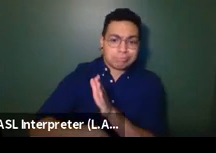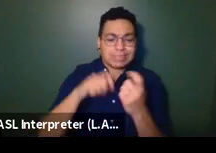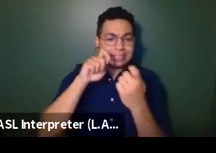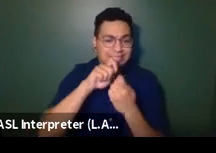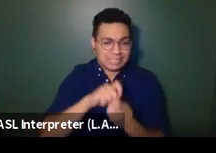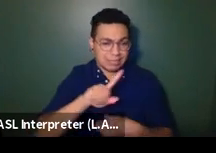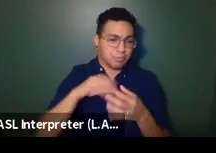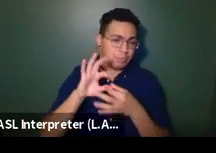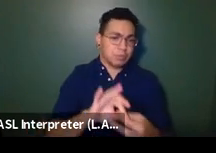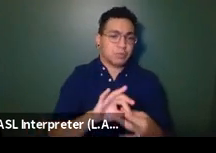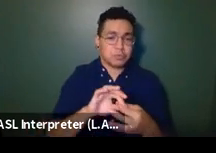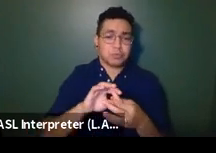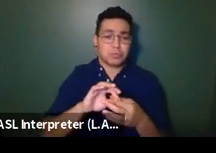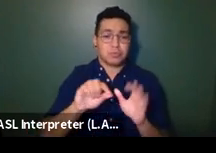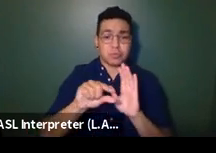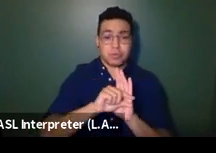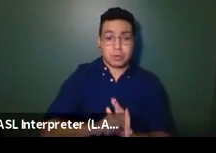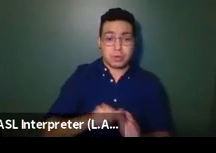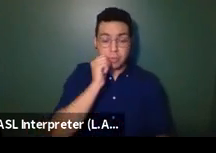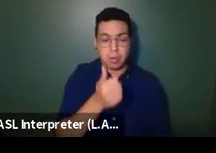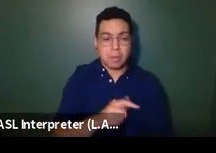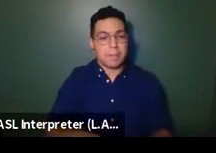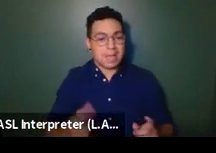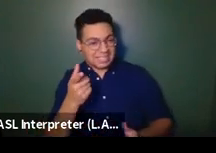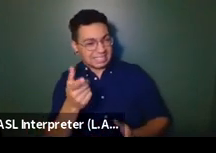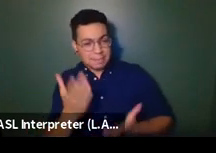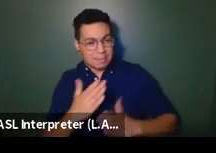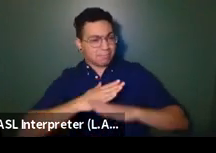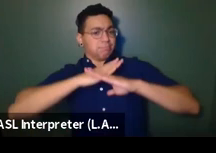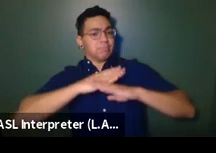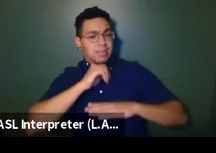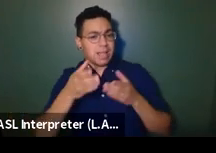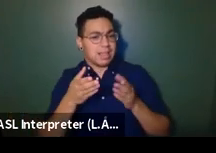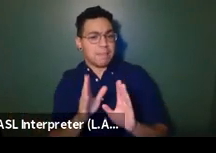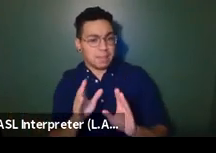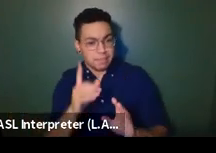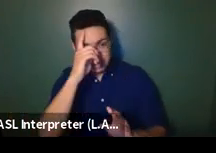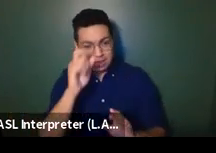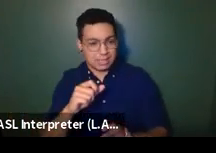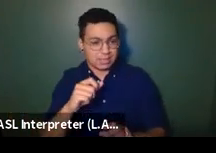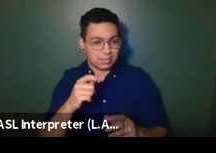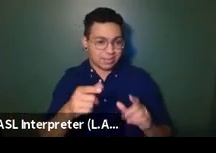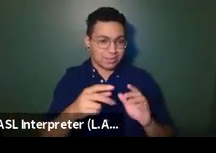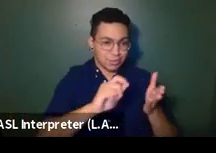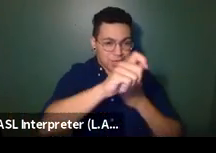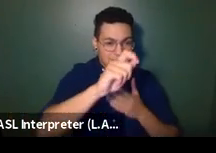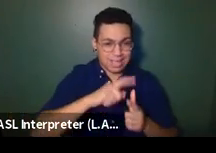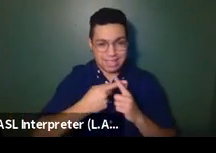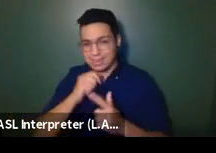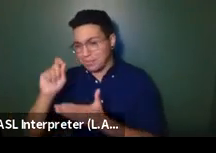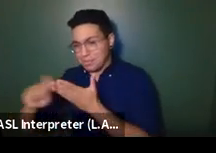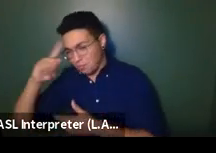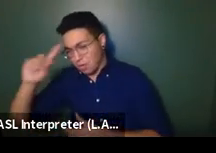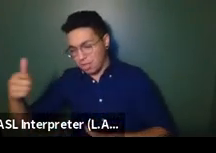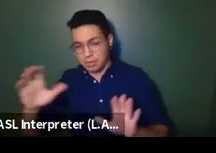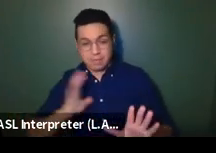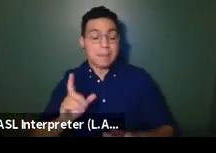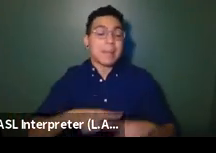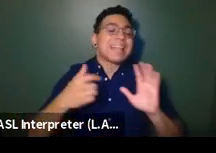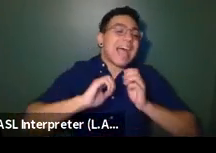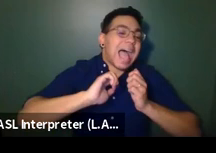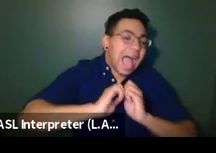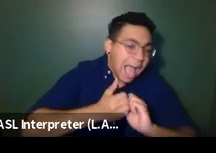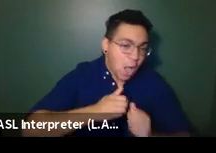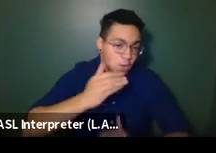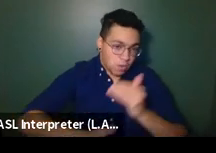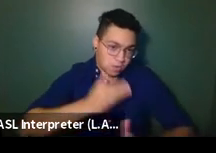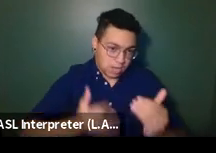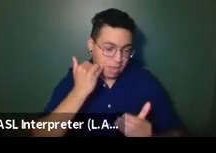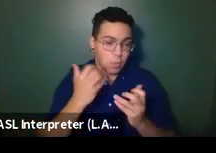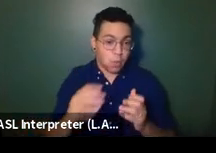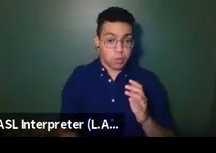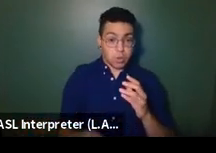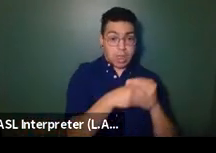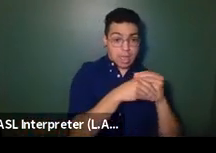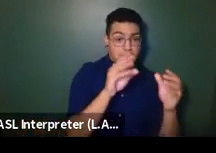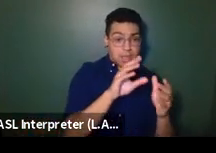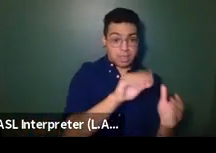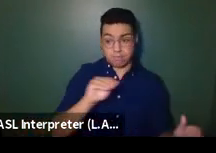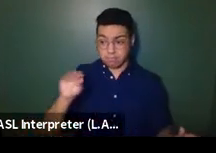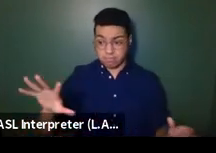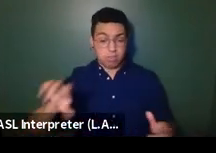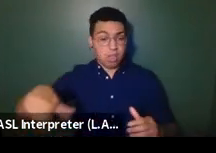ESD 189 - Amy Colburn: Okay, so it might not. Let me add this because I don't have. I'm just going to uncheck this but that's how you would add content to more than one section at a time. If your courses are not linked. So from here, I'm going to say creates